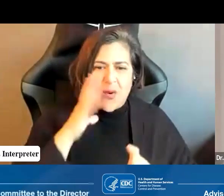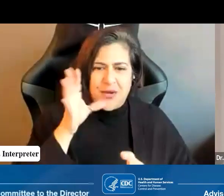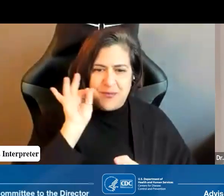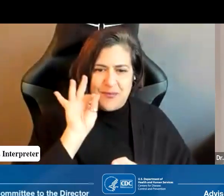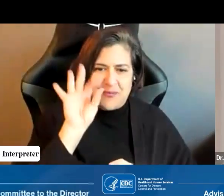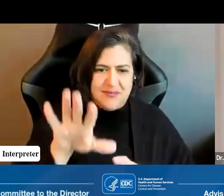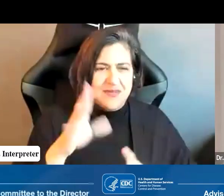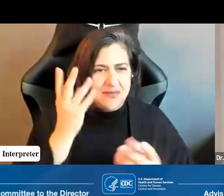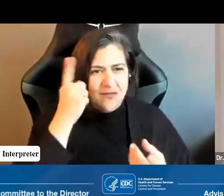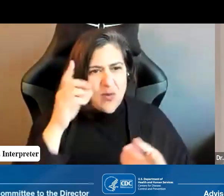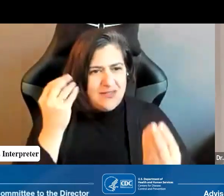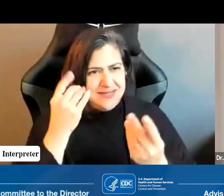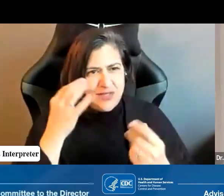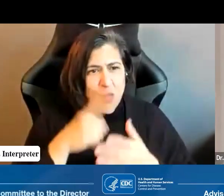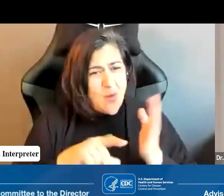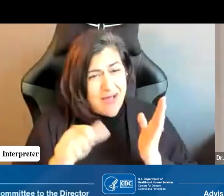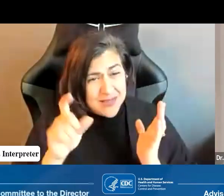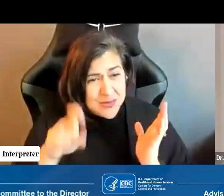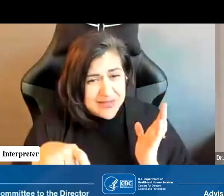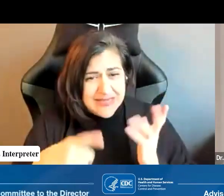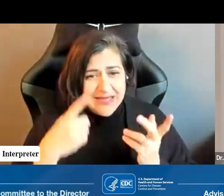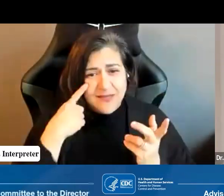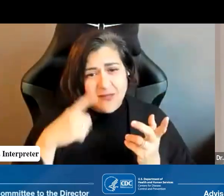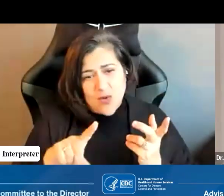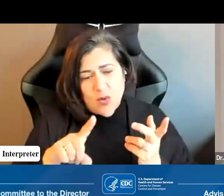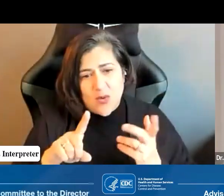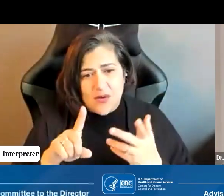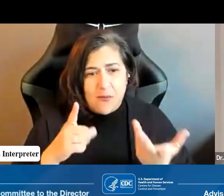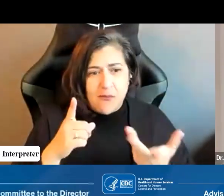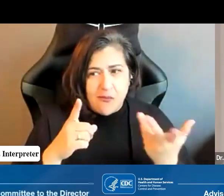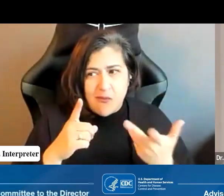I don't know what else you would need for if that resonates with the rest